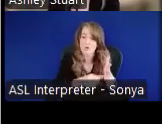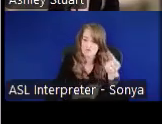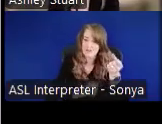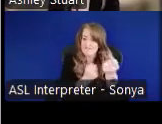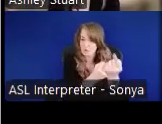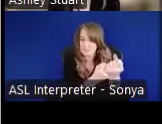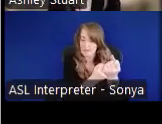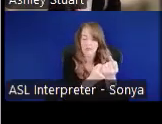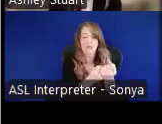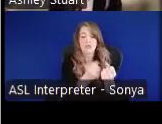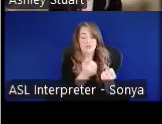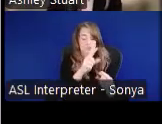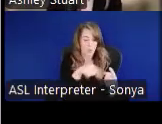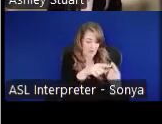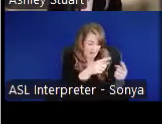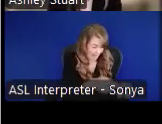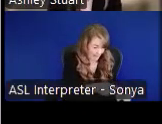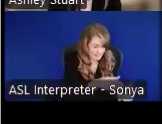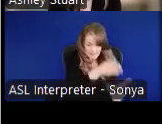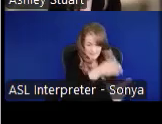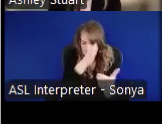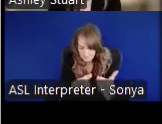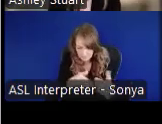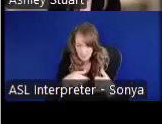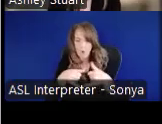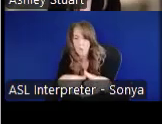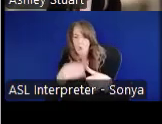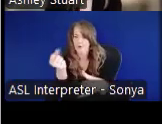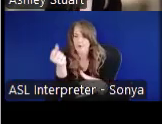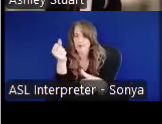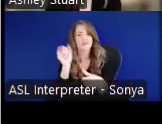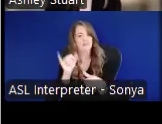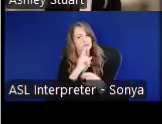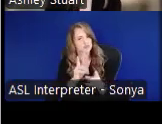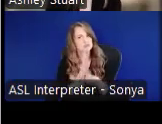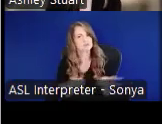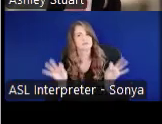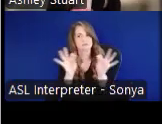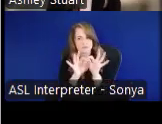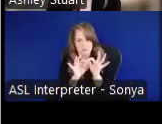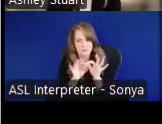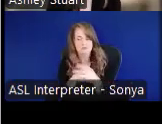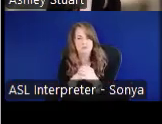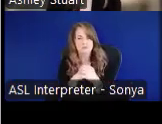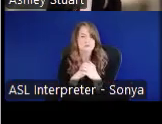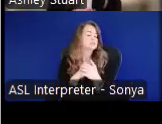happens, cannot be understated here. So having a plan for when